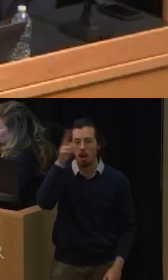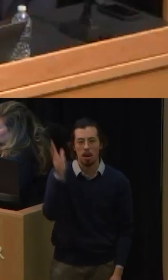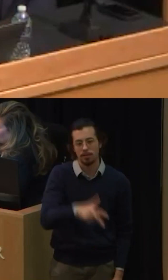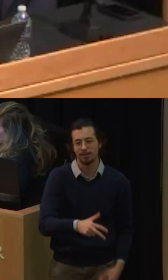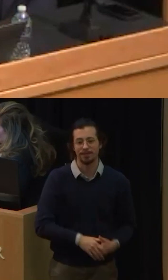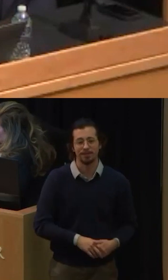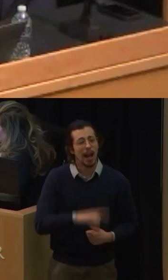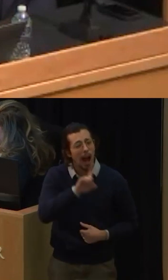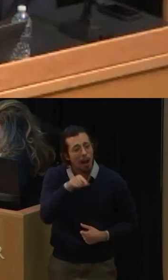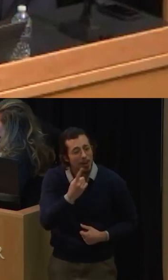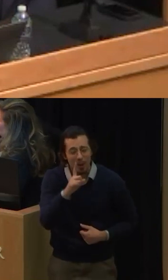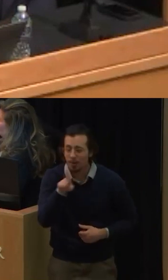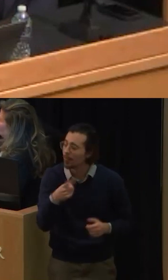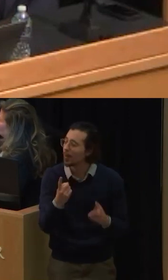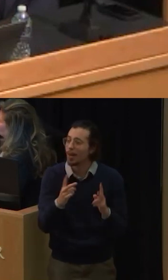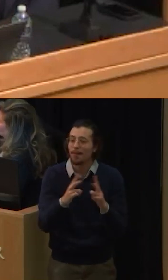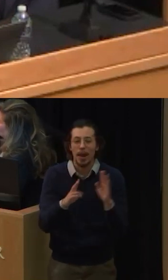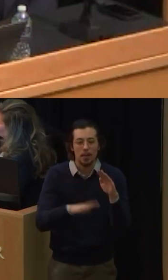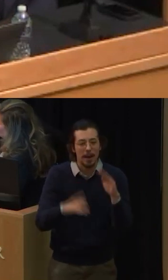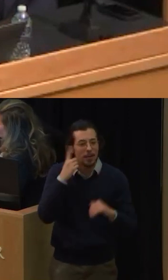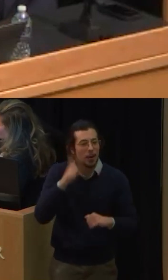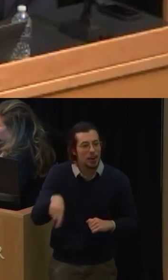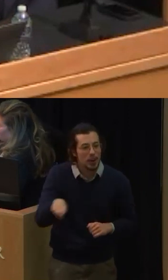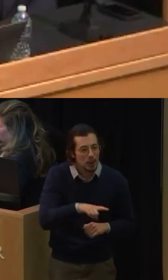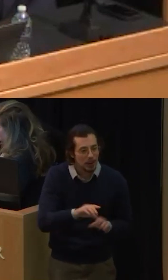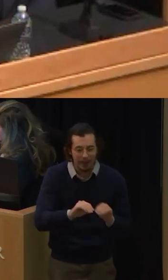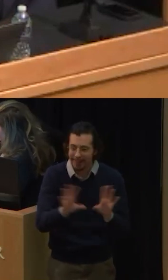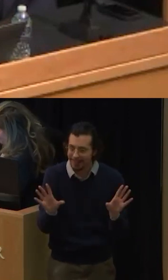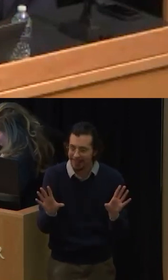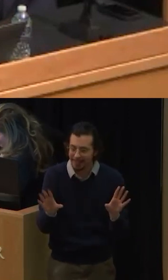I'm just being very basic for y'all so that you, so no one not understands,